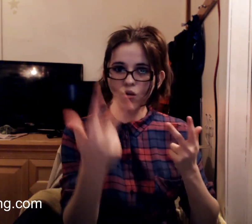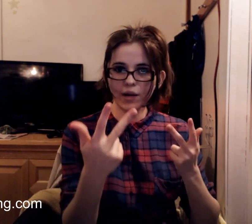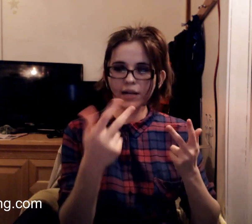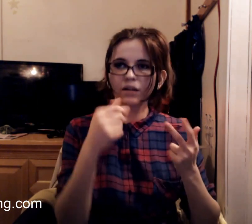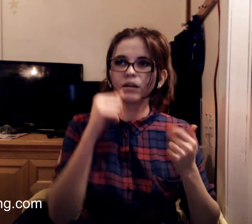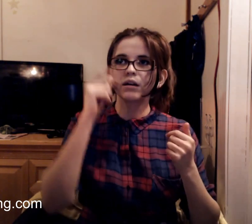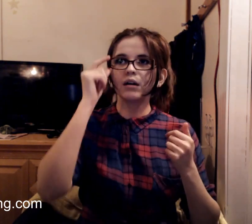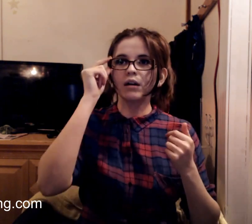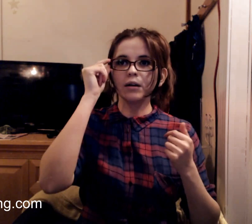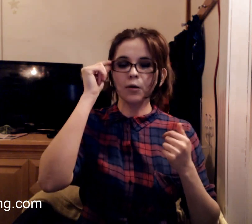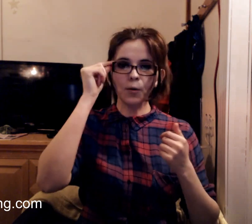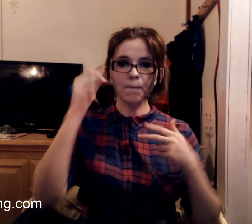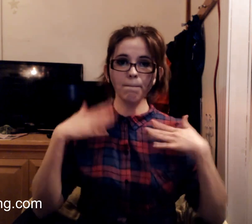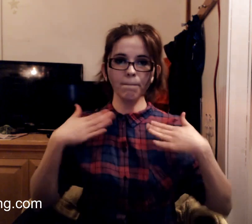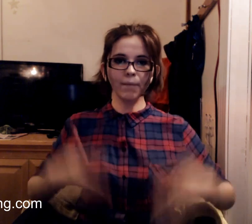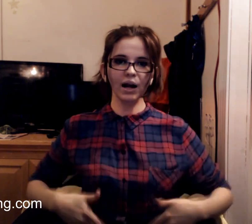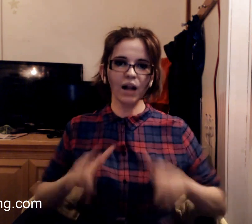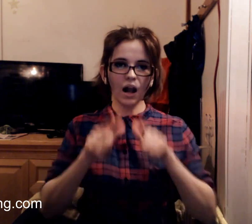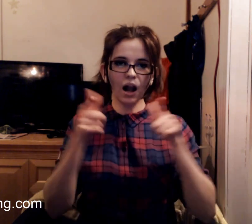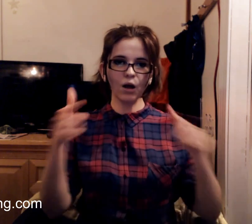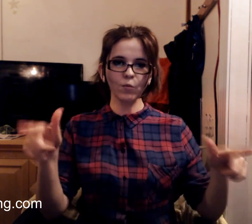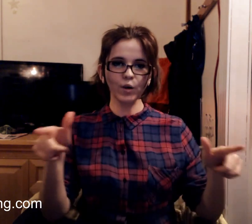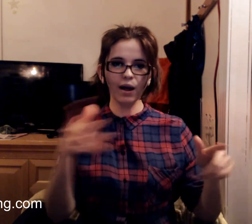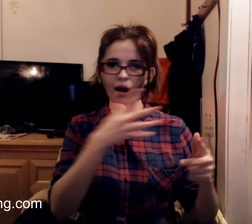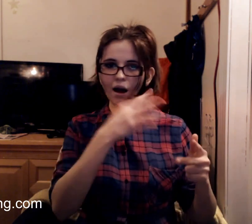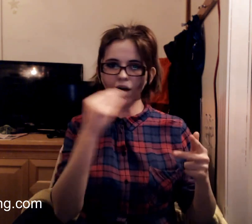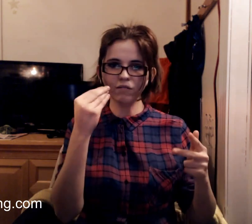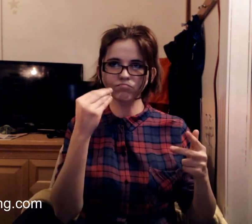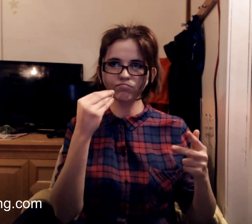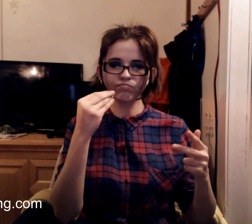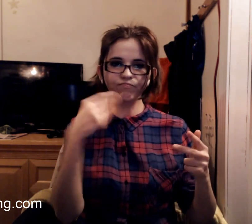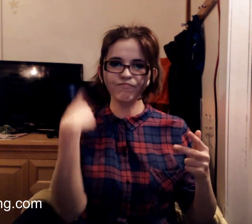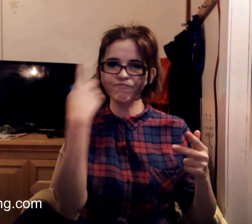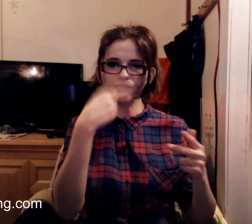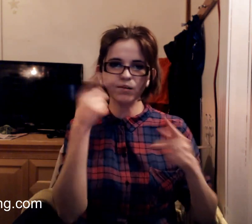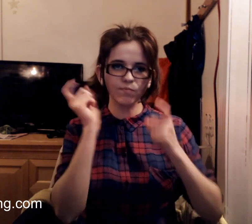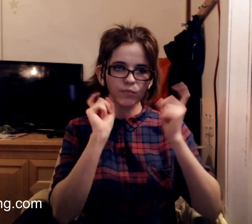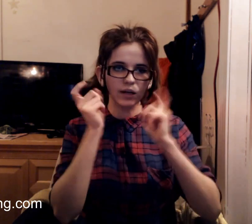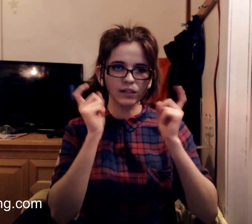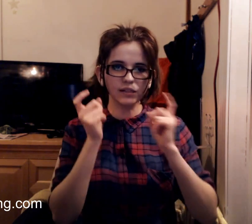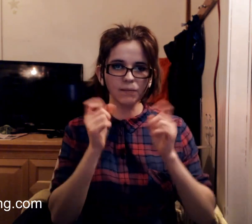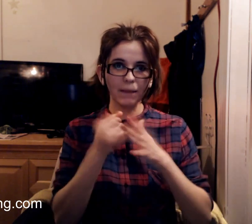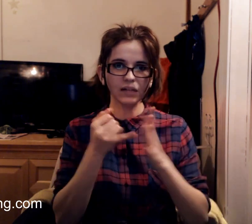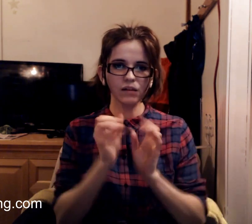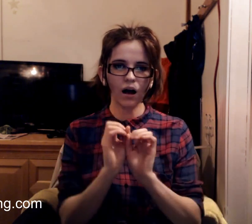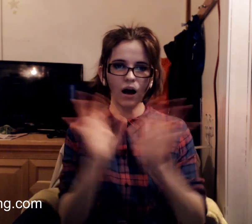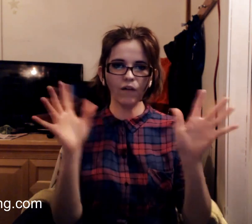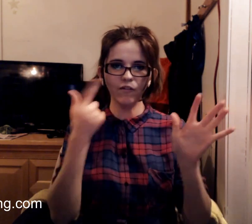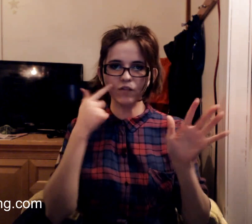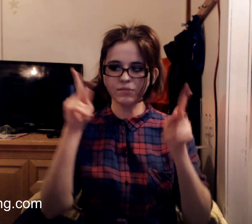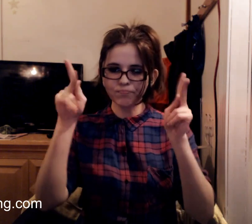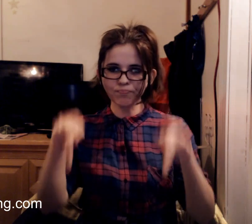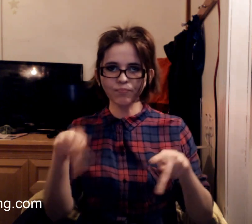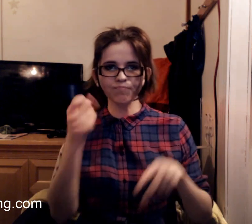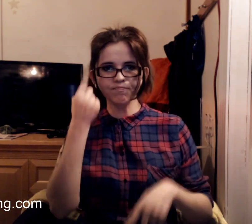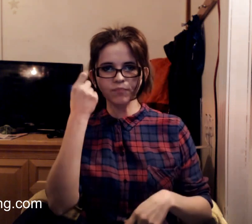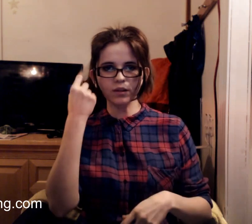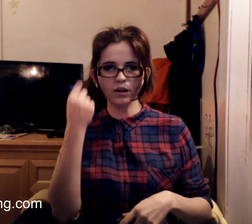3) Body Language and Facial Expressions - make it obviously for a deaf person to understand you.